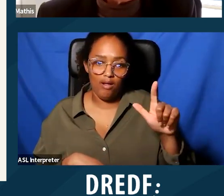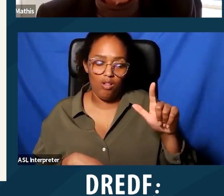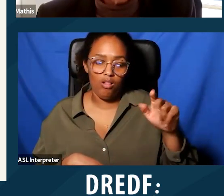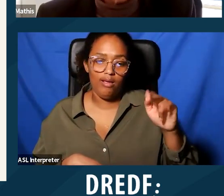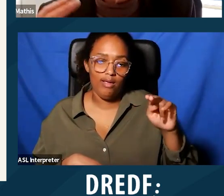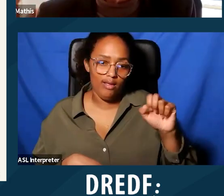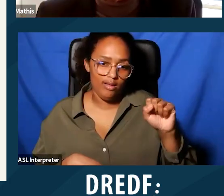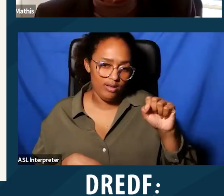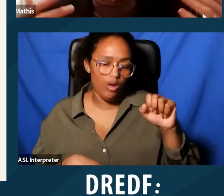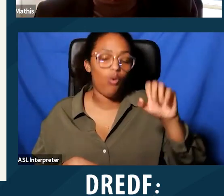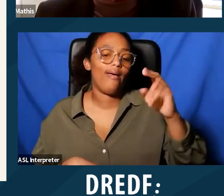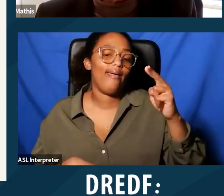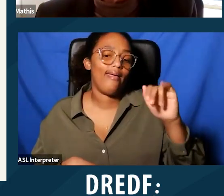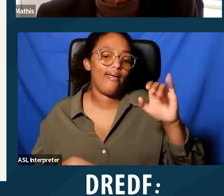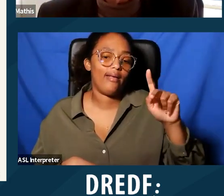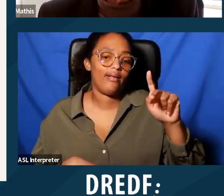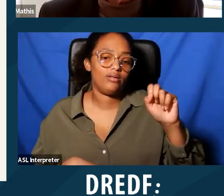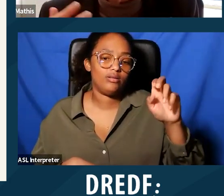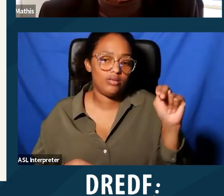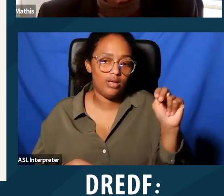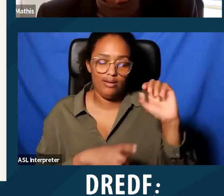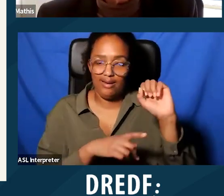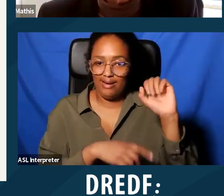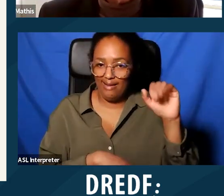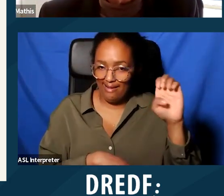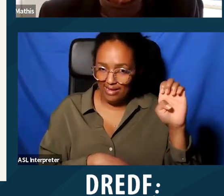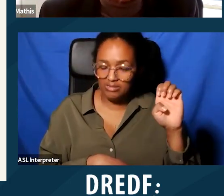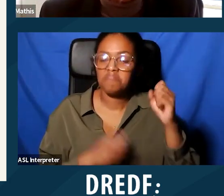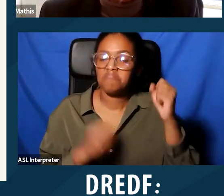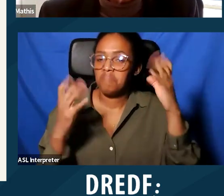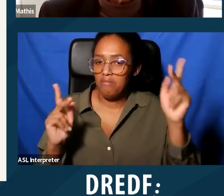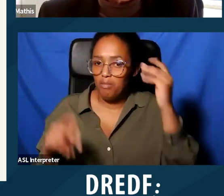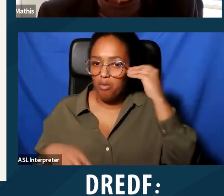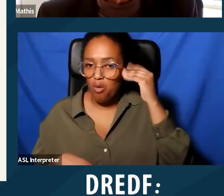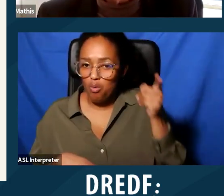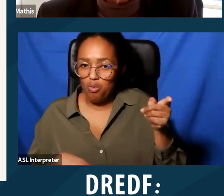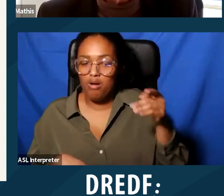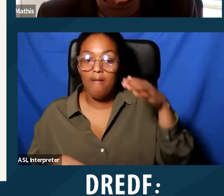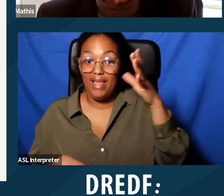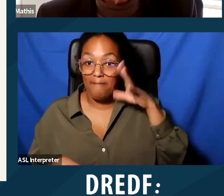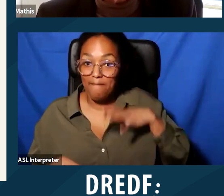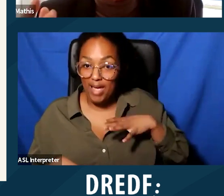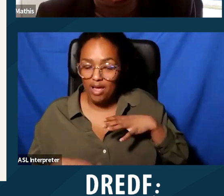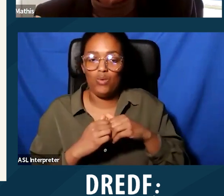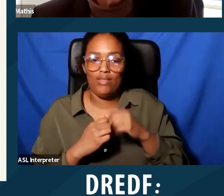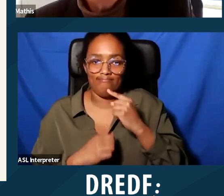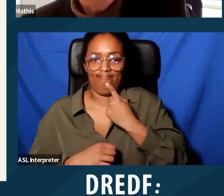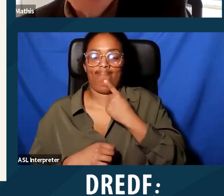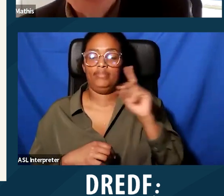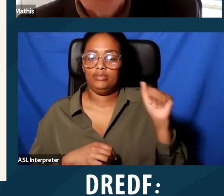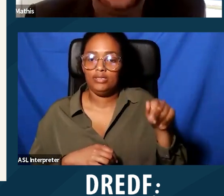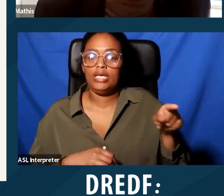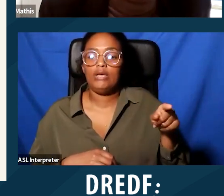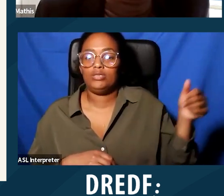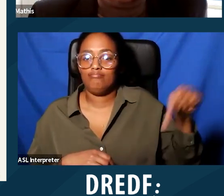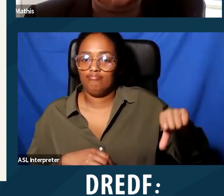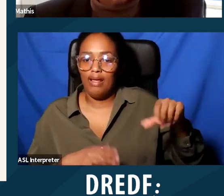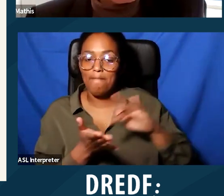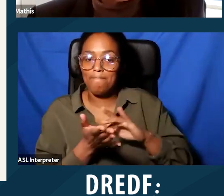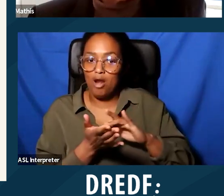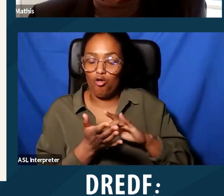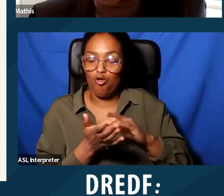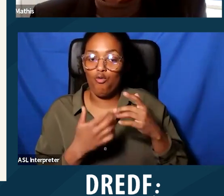Hickson case, and that was a case that many folks are aware of and followed, where a Black man with